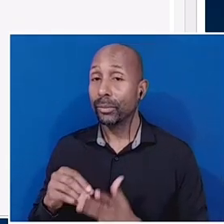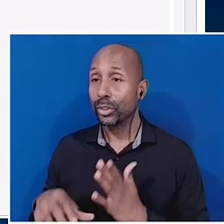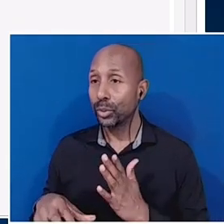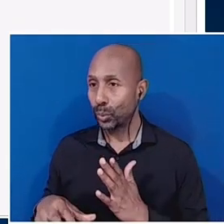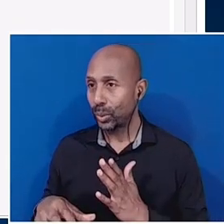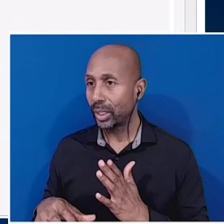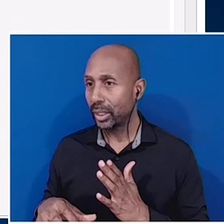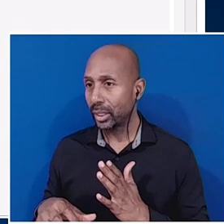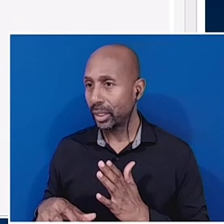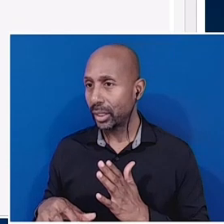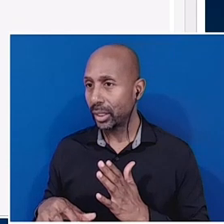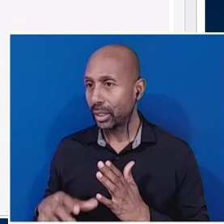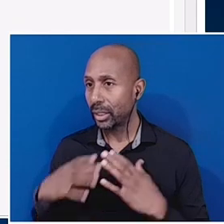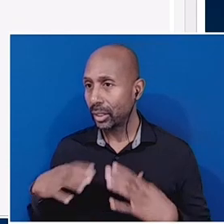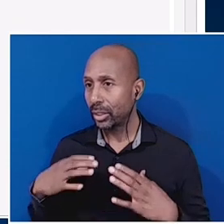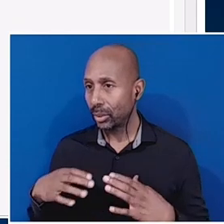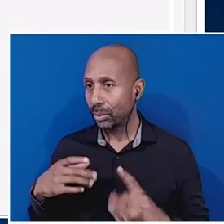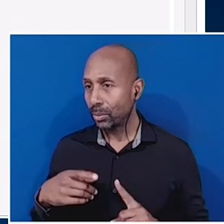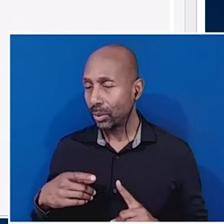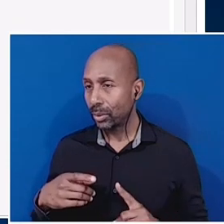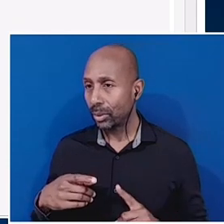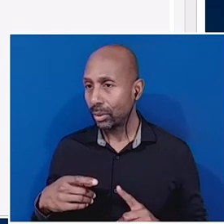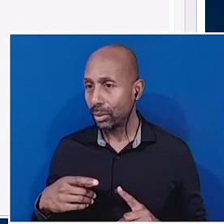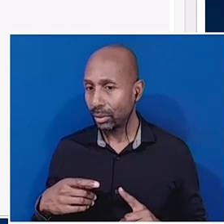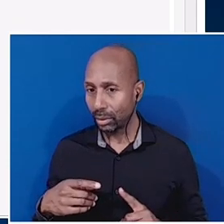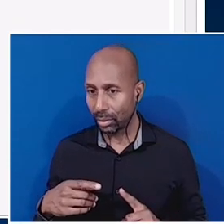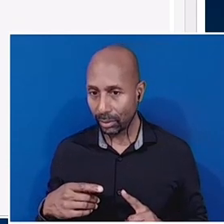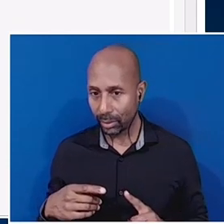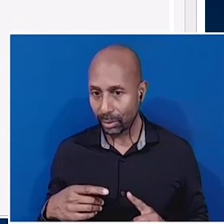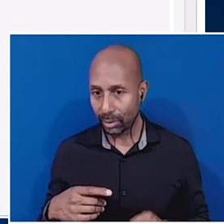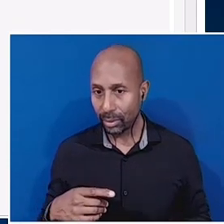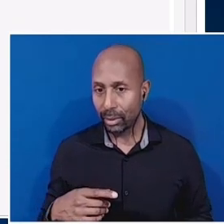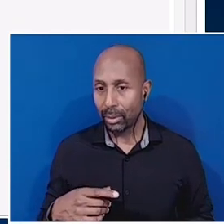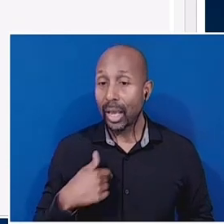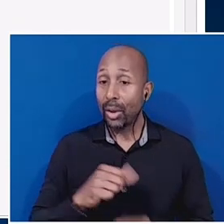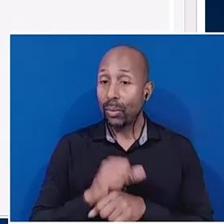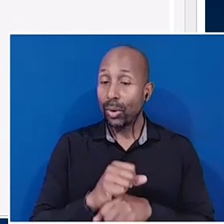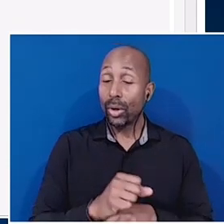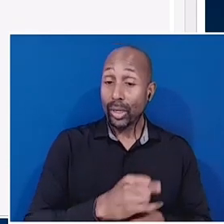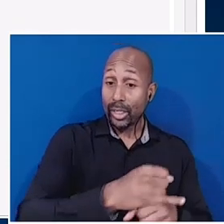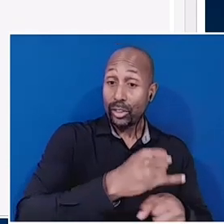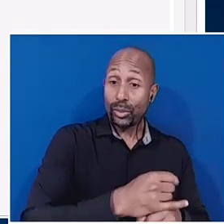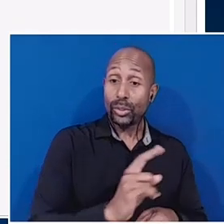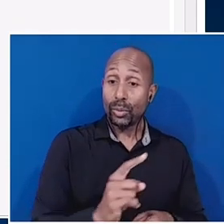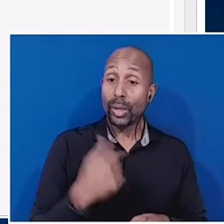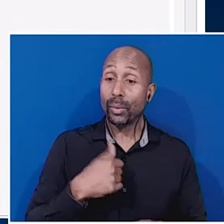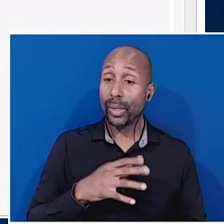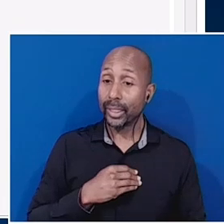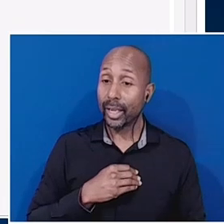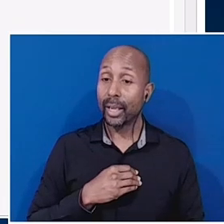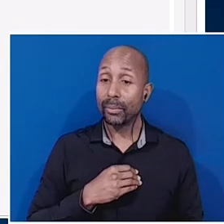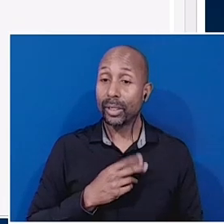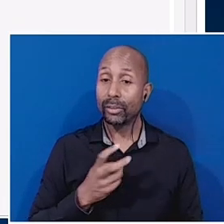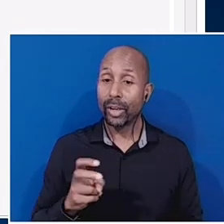different sources in ways that are trying to help students complete their degrees, where they weren't able to do so p